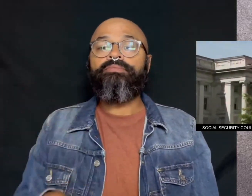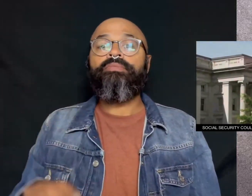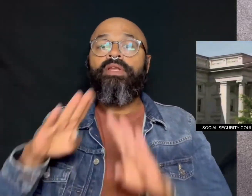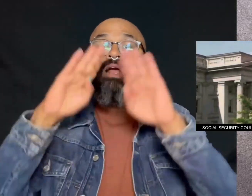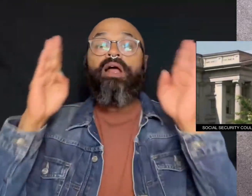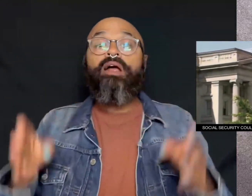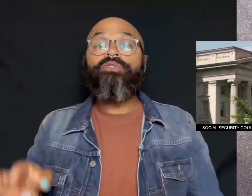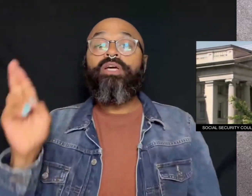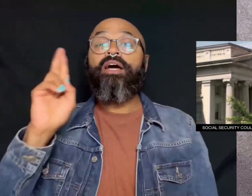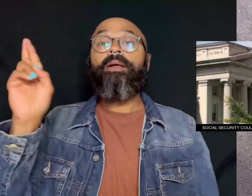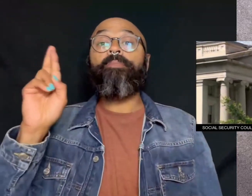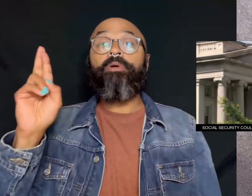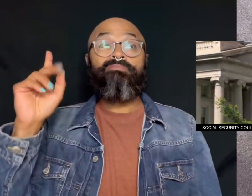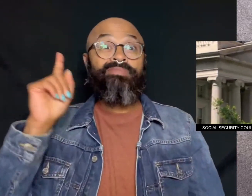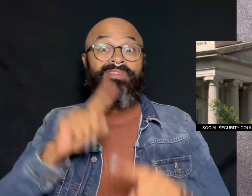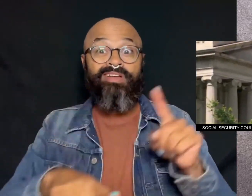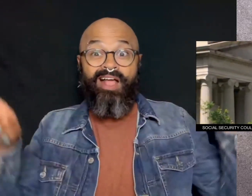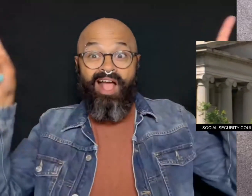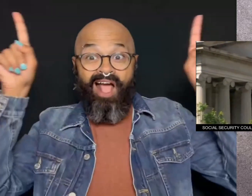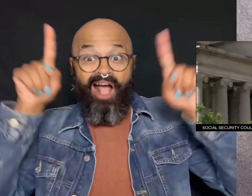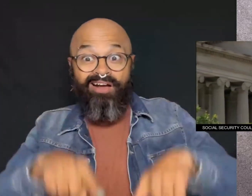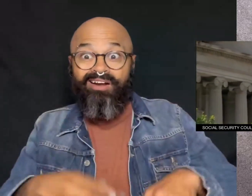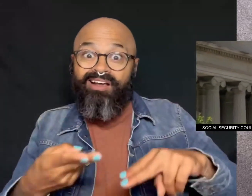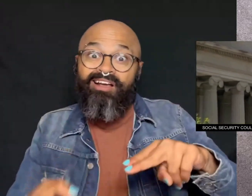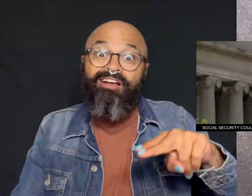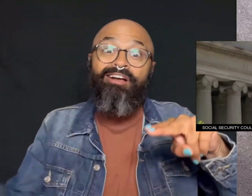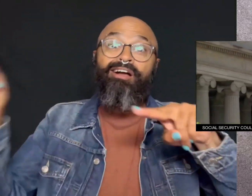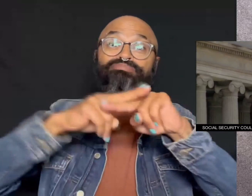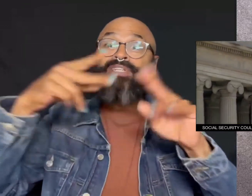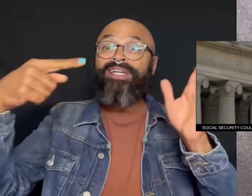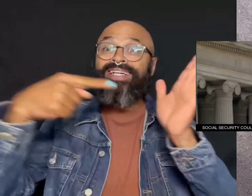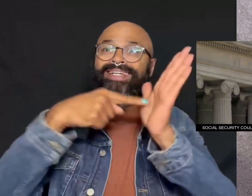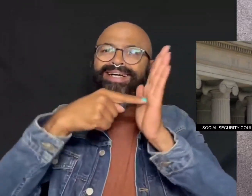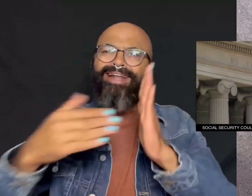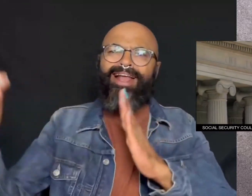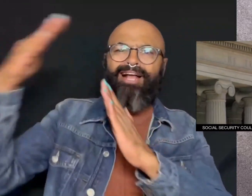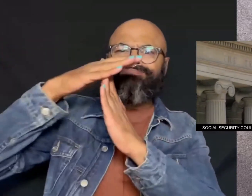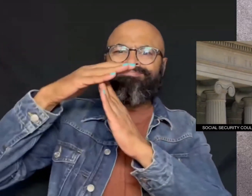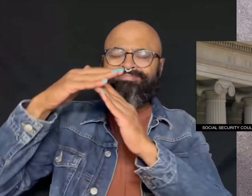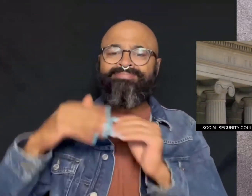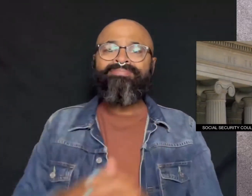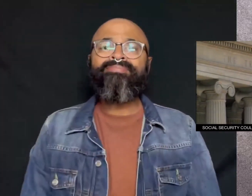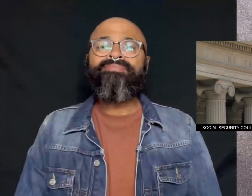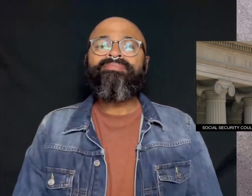If President Joe Biden and House Republicans cannot agree to raise the debt ceiling,